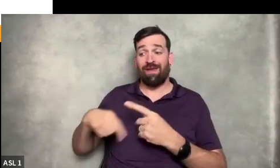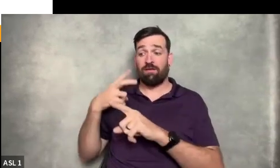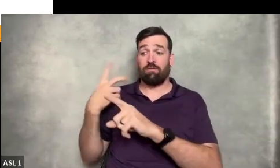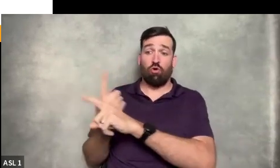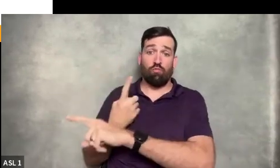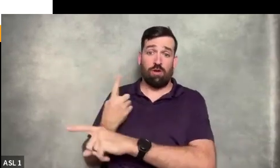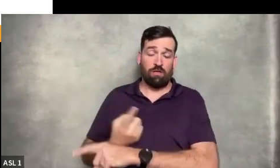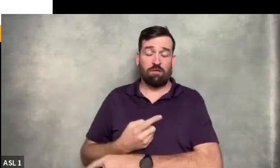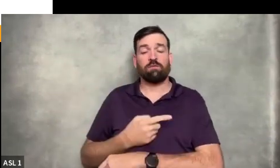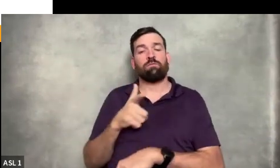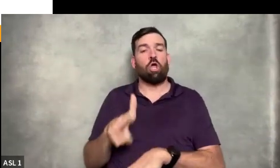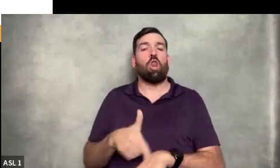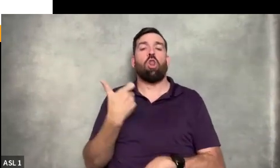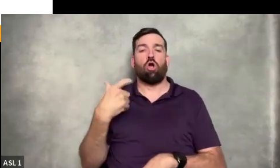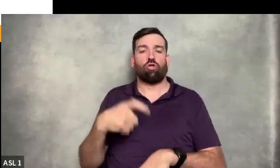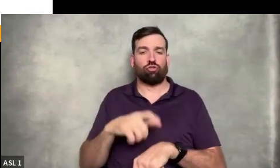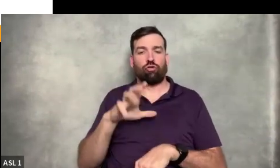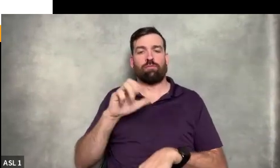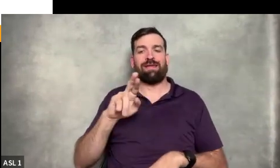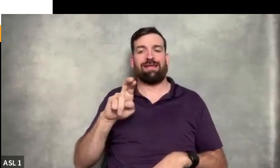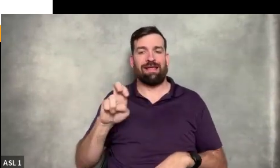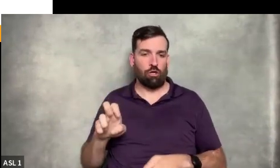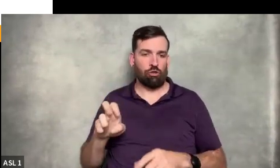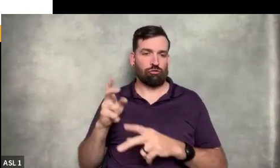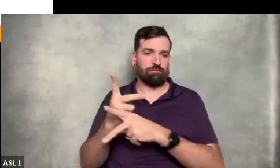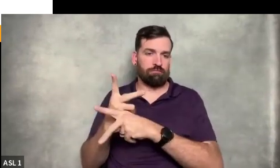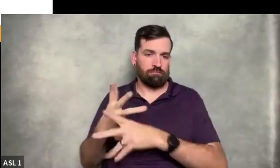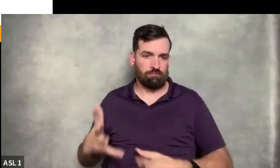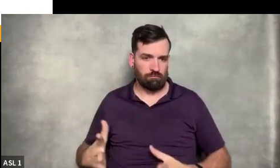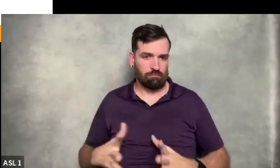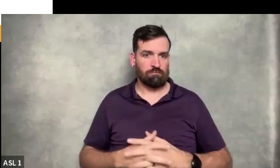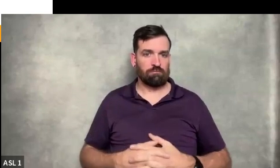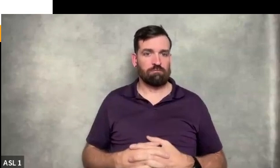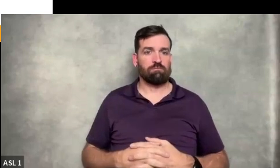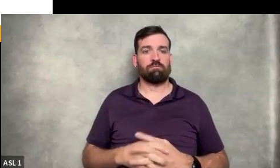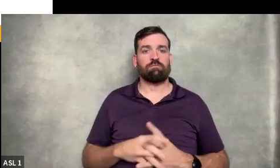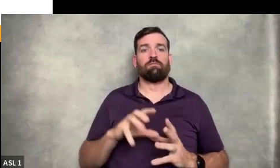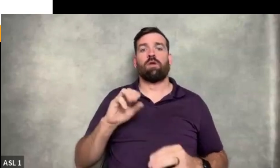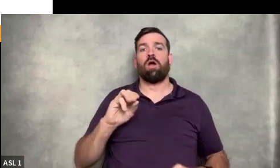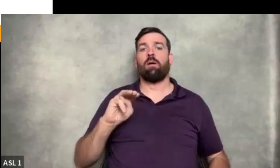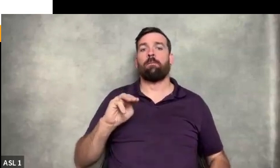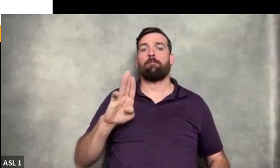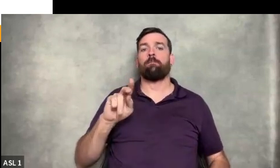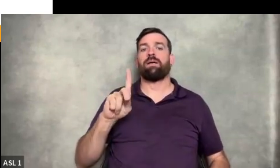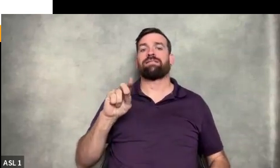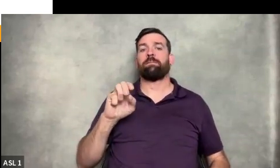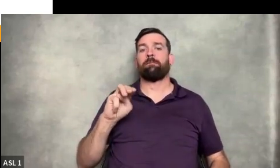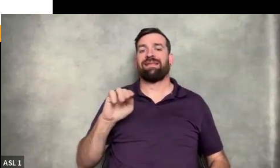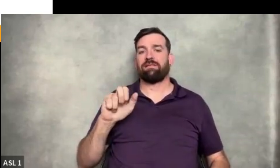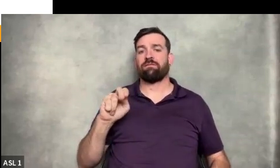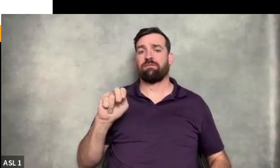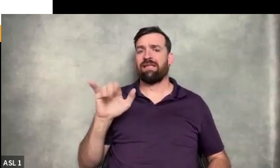long-term care Ombudsman. Now this reference to the signature of the Ombudsman is important. Any